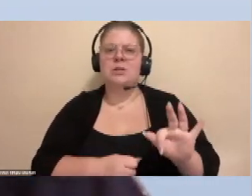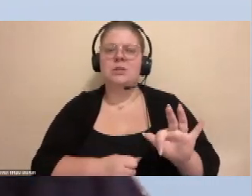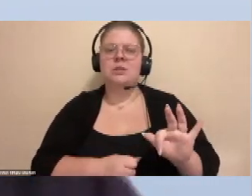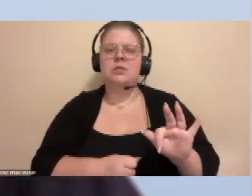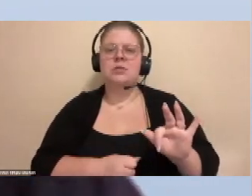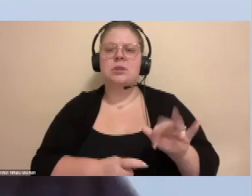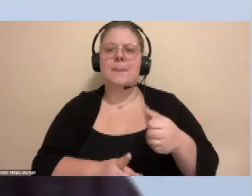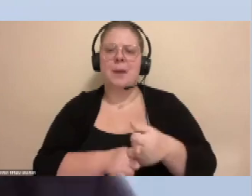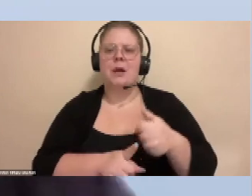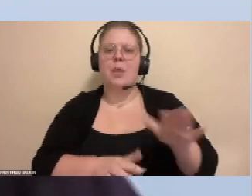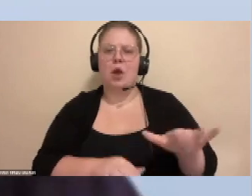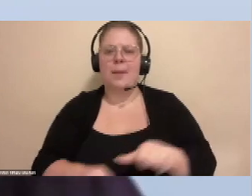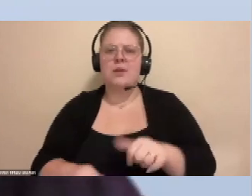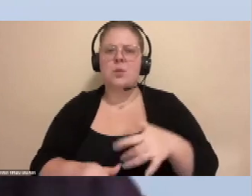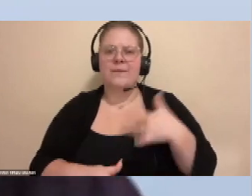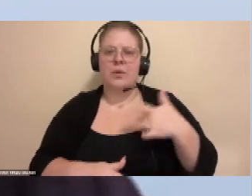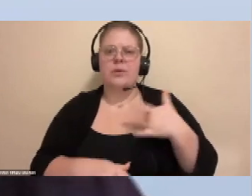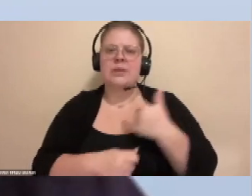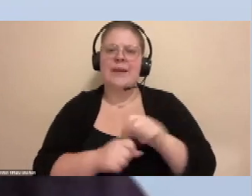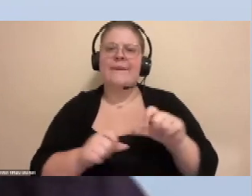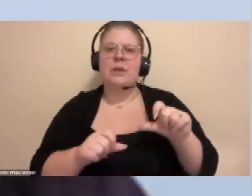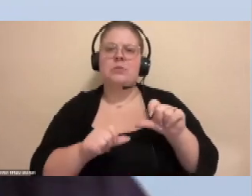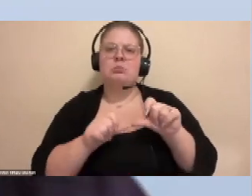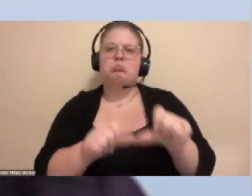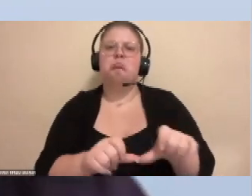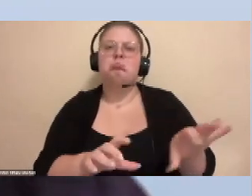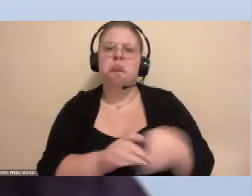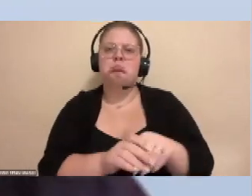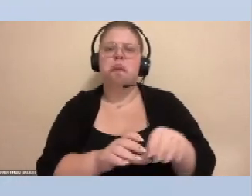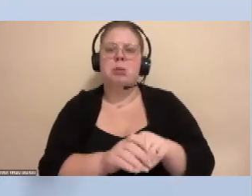And I'd put a long dimensions of, of,